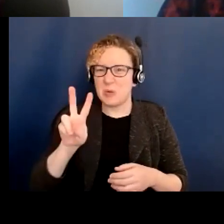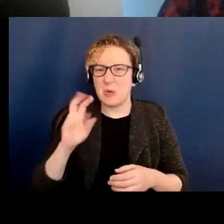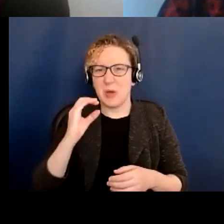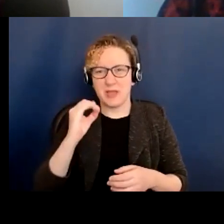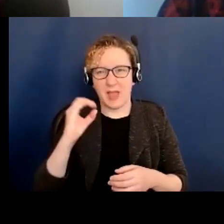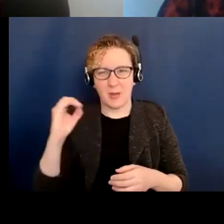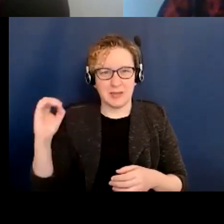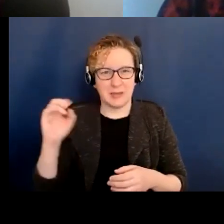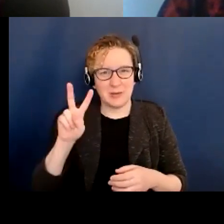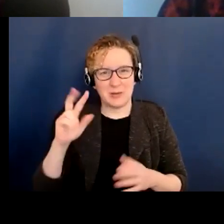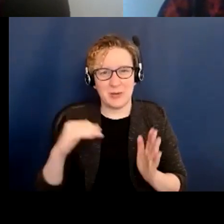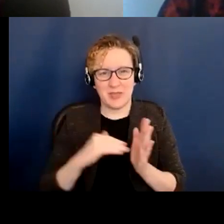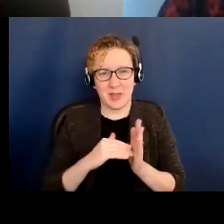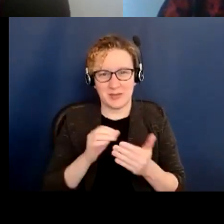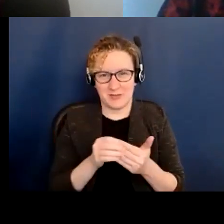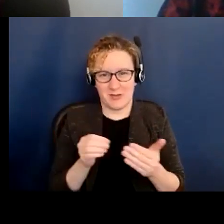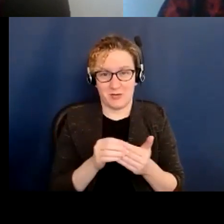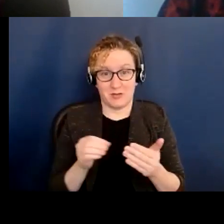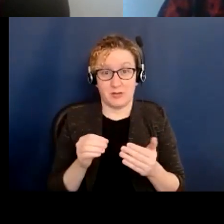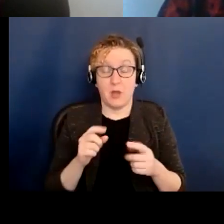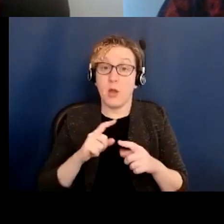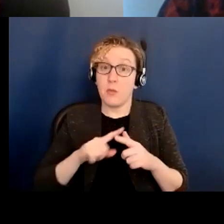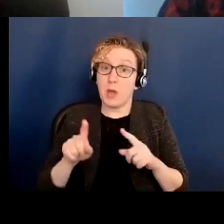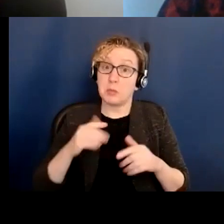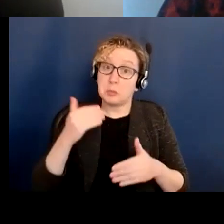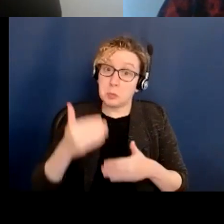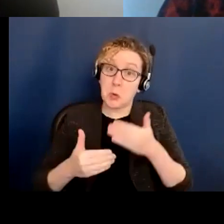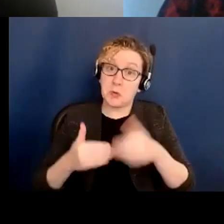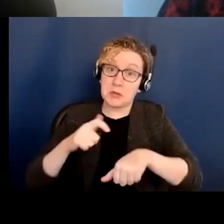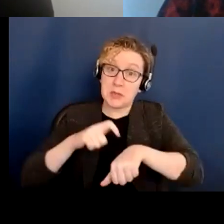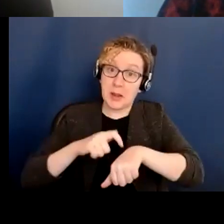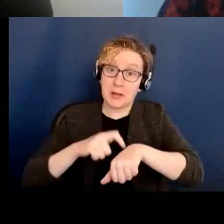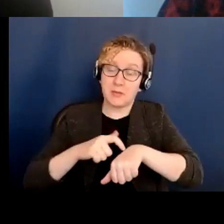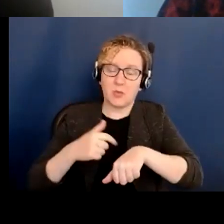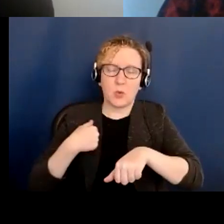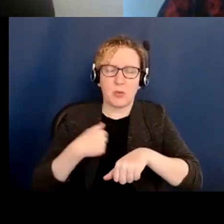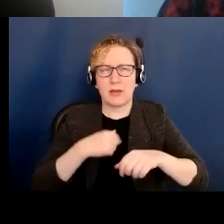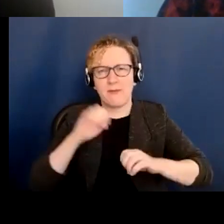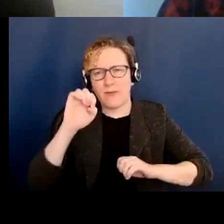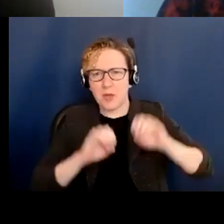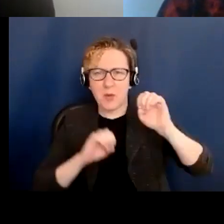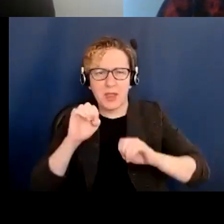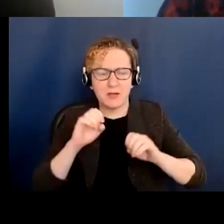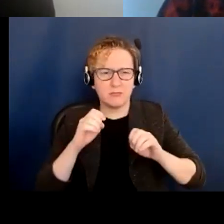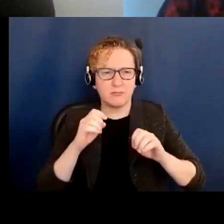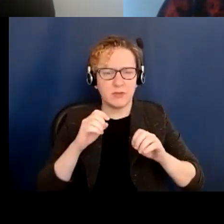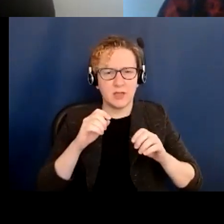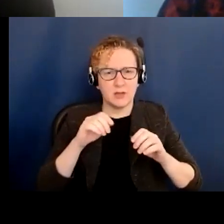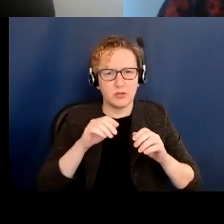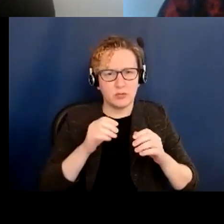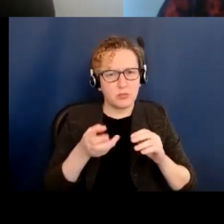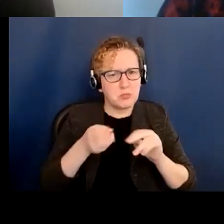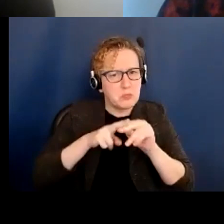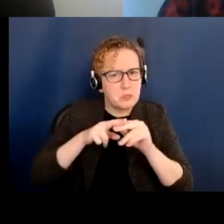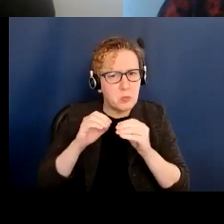At certain points over time, we will reevaluate with inflation and other markers we are looking